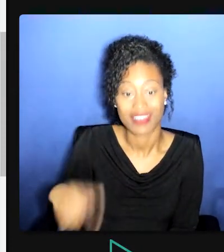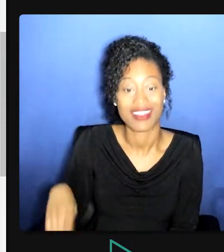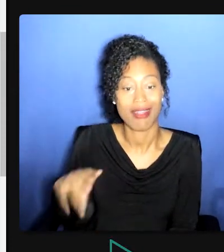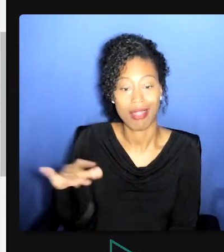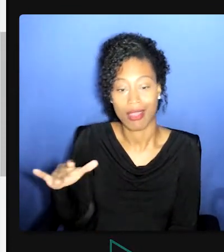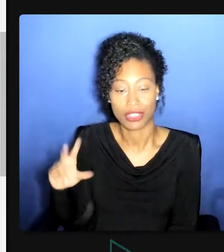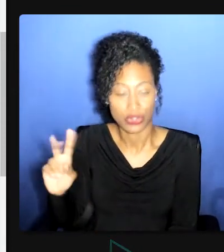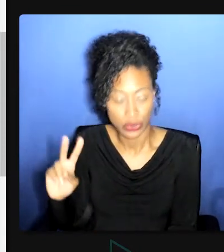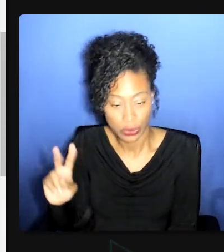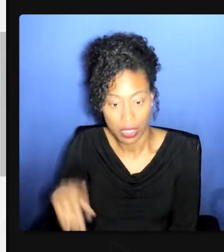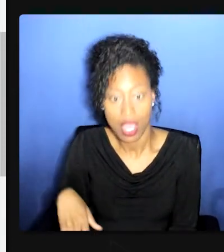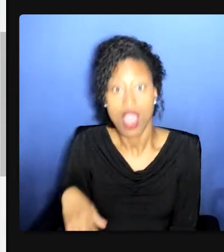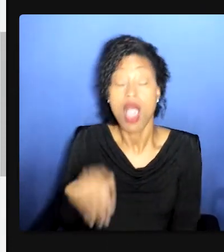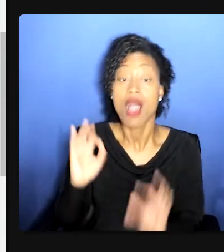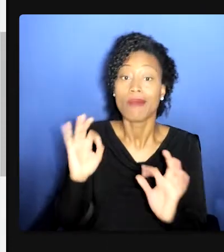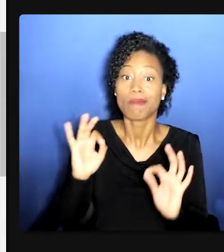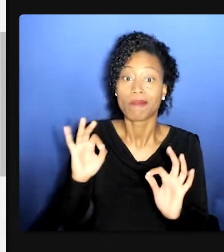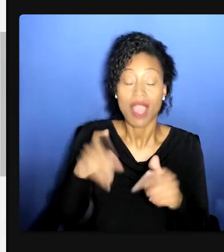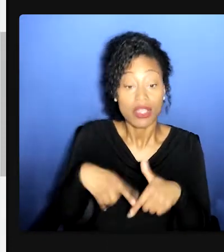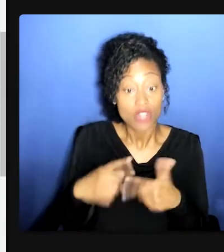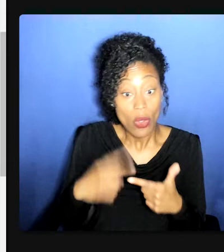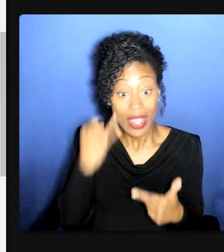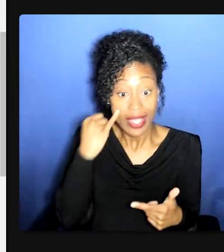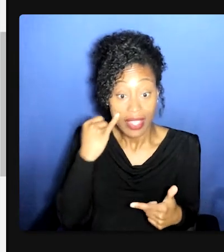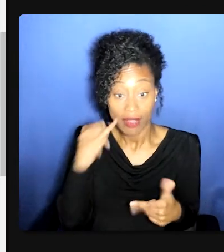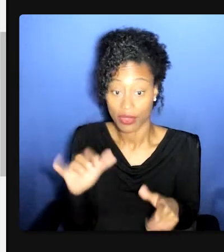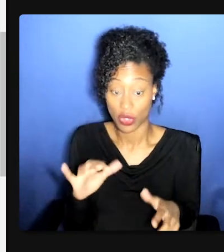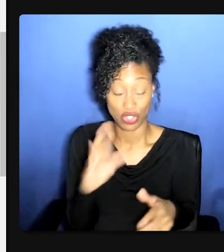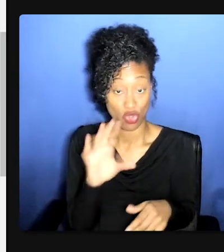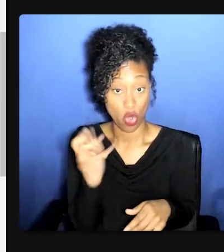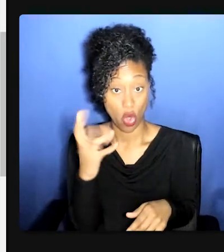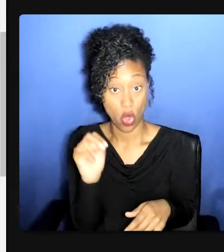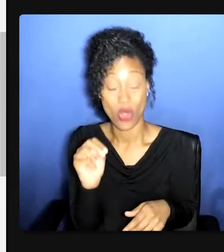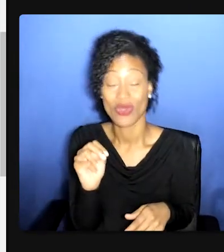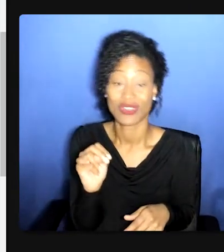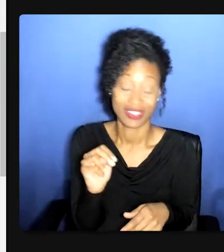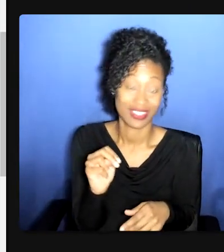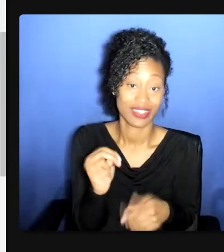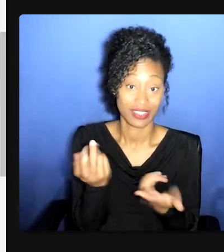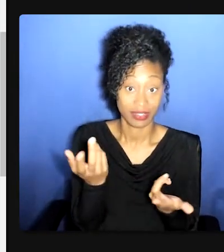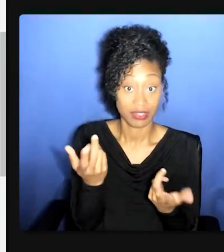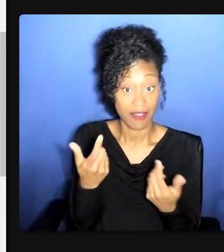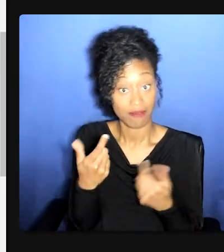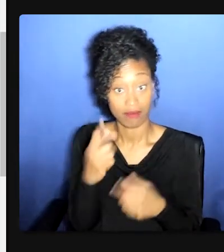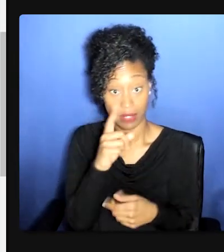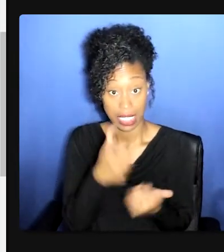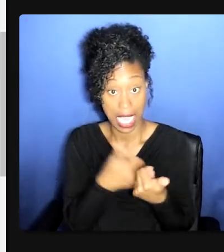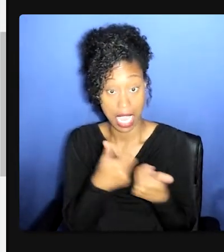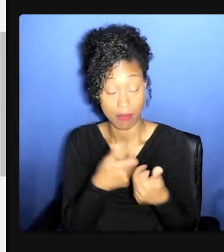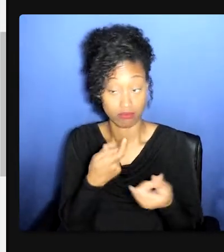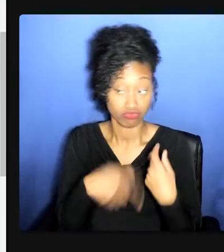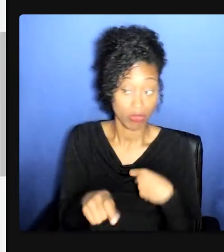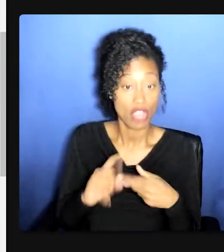If you're using your own server you can replace this fake game with your own game server name.